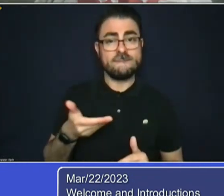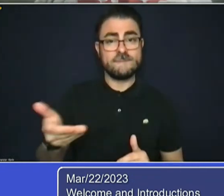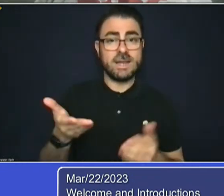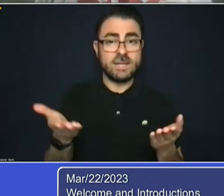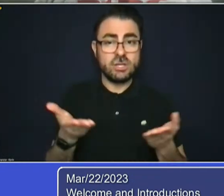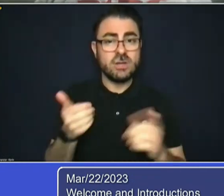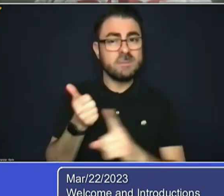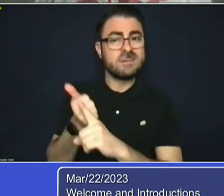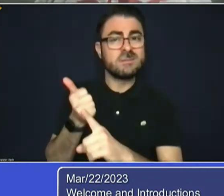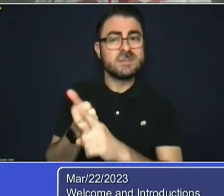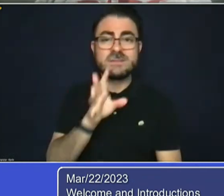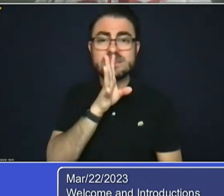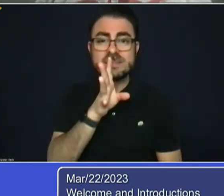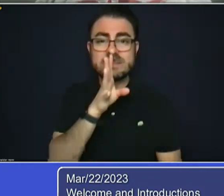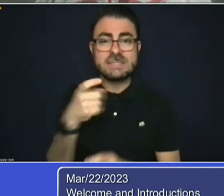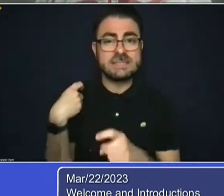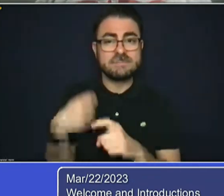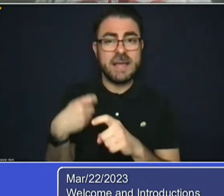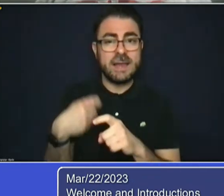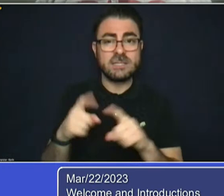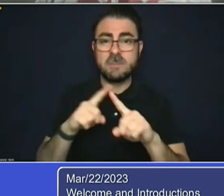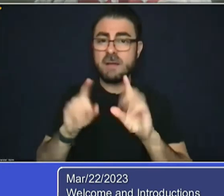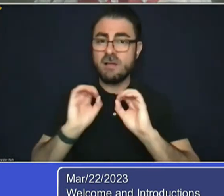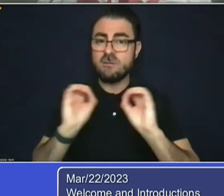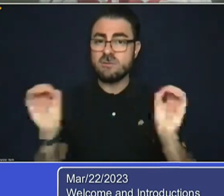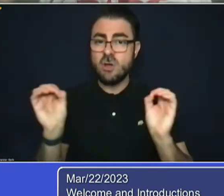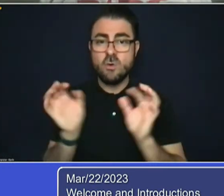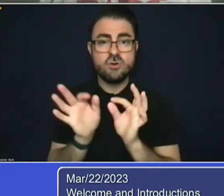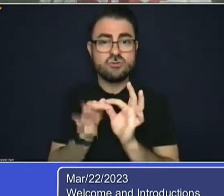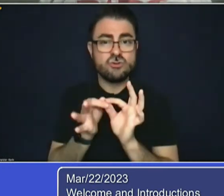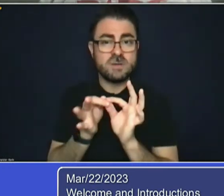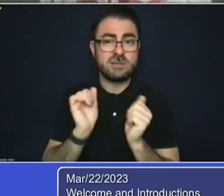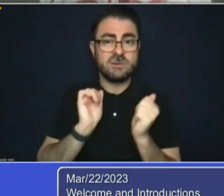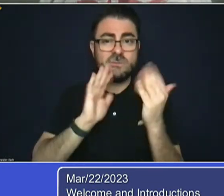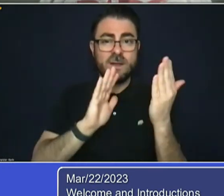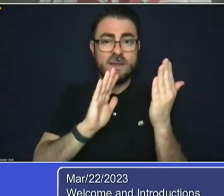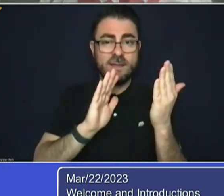THAT I INVITED HERE, THAT THEY